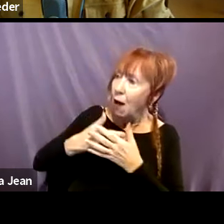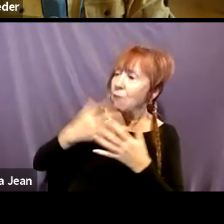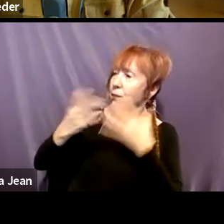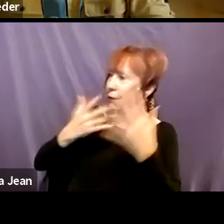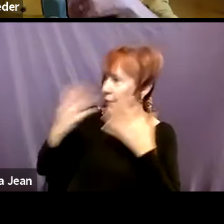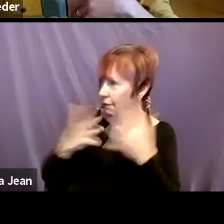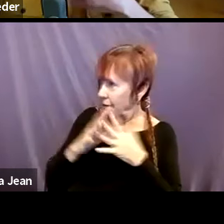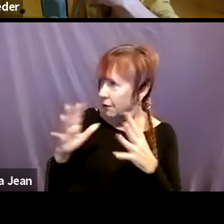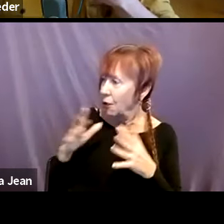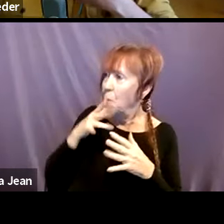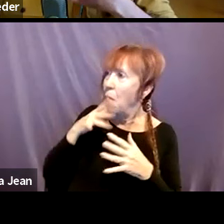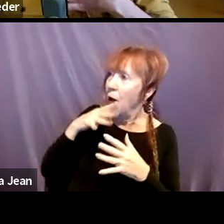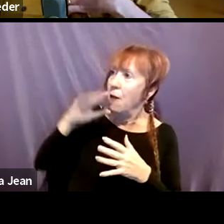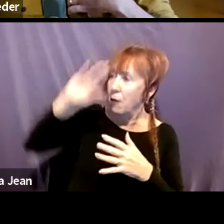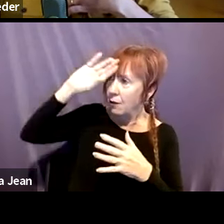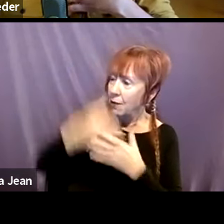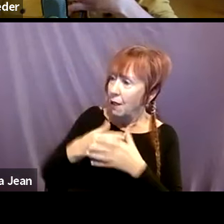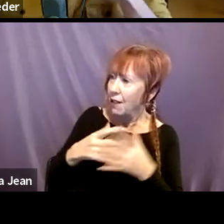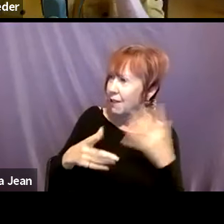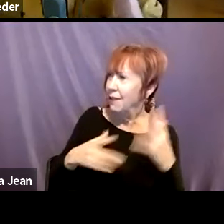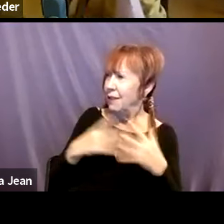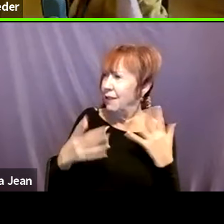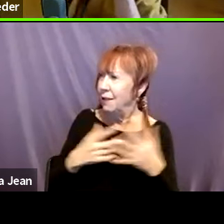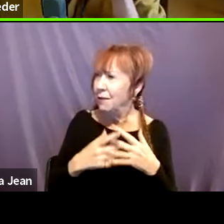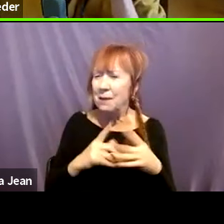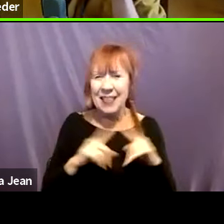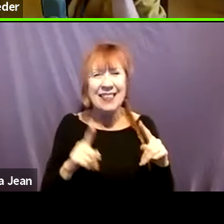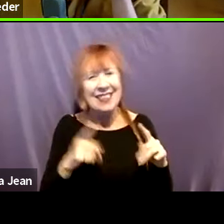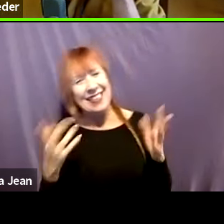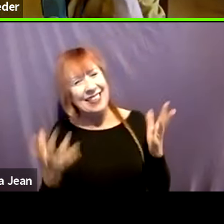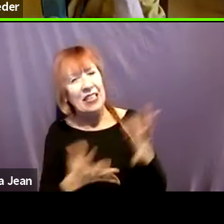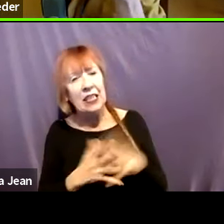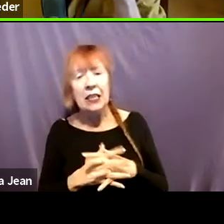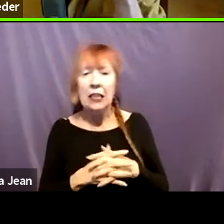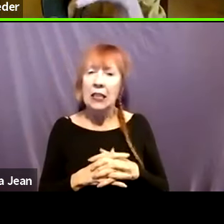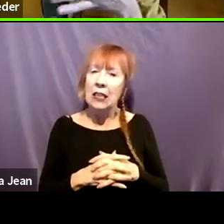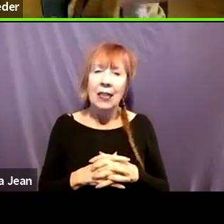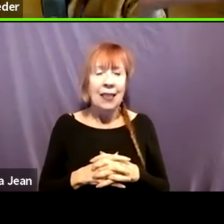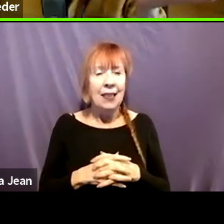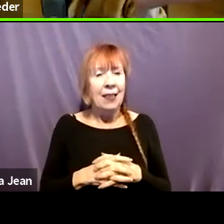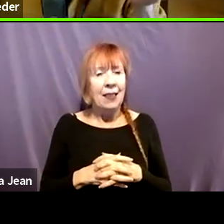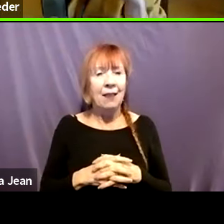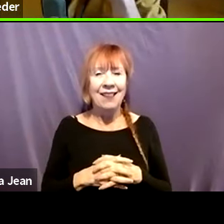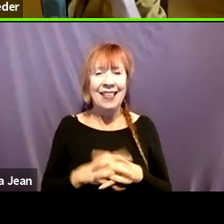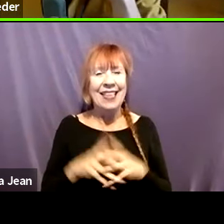Yep. That can be a little frazzling. Yeah. This might be more of like sort of an advanced question,